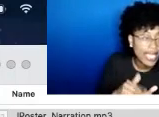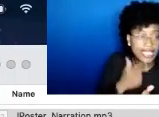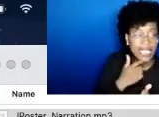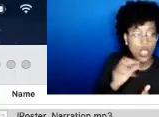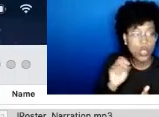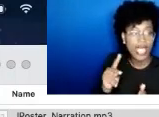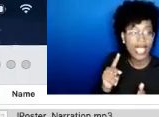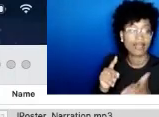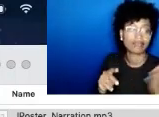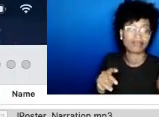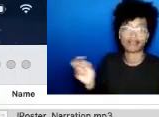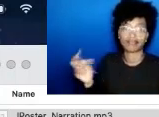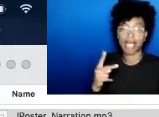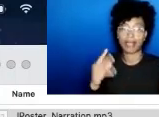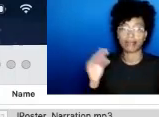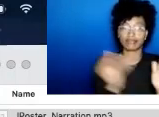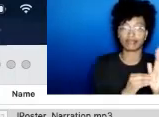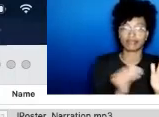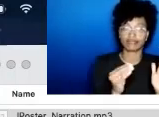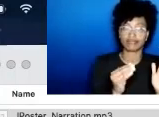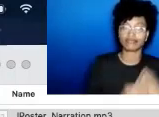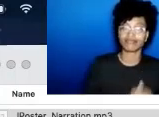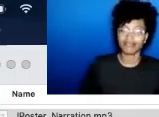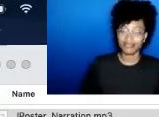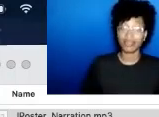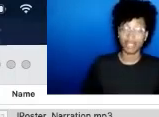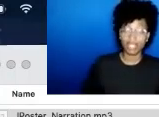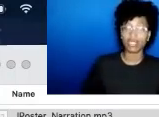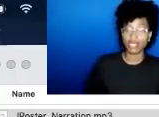images back in there again. 07:18:23 So the image gallery is both good